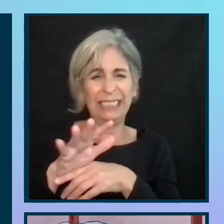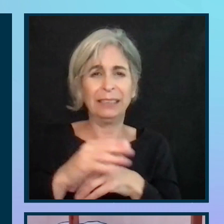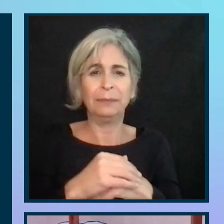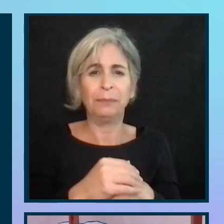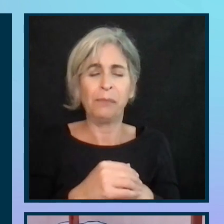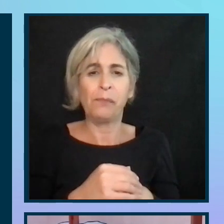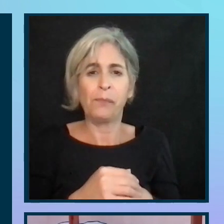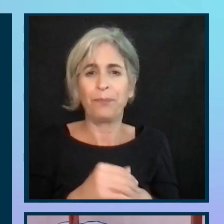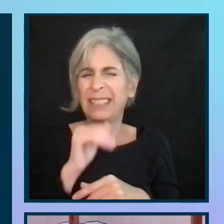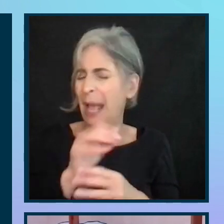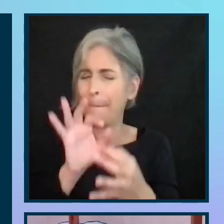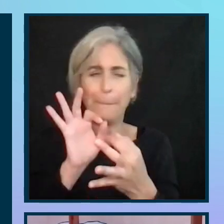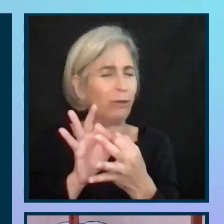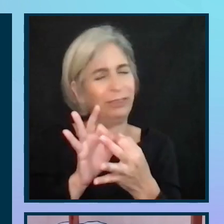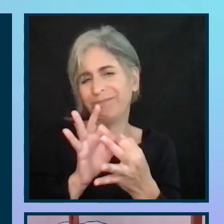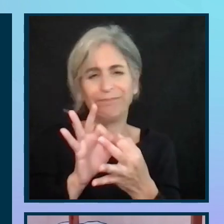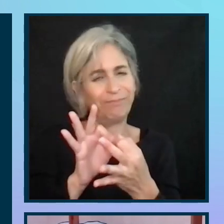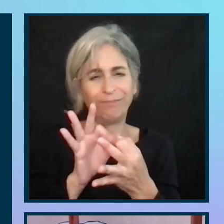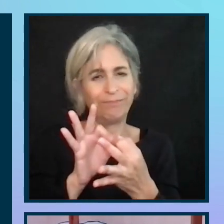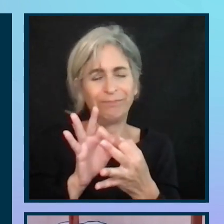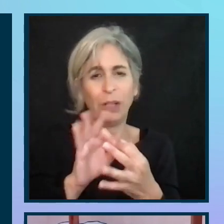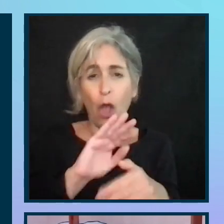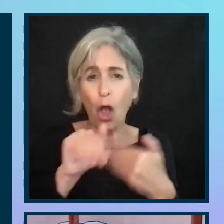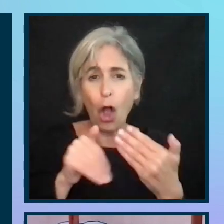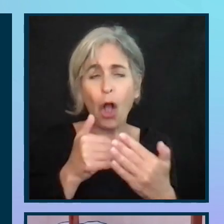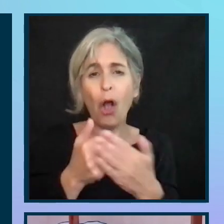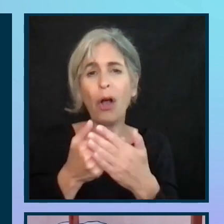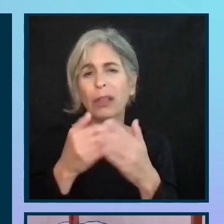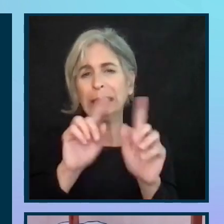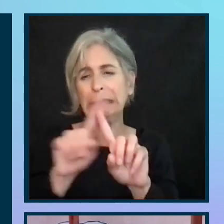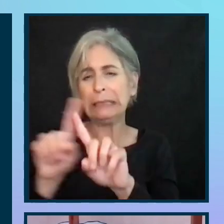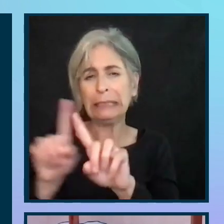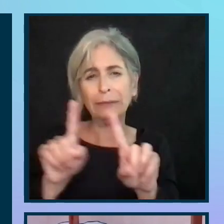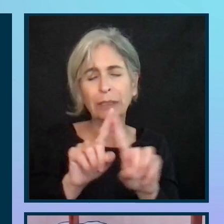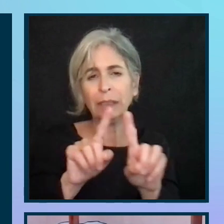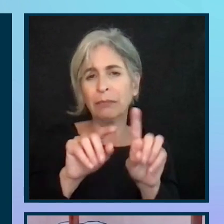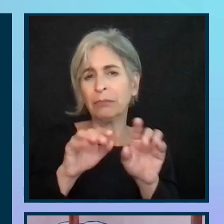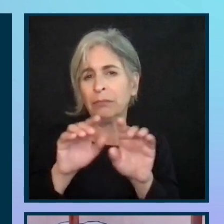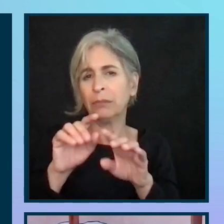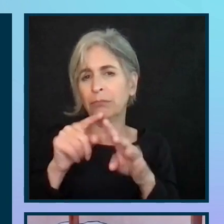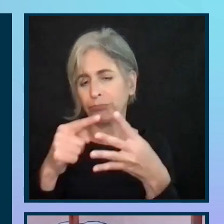It's not perfect, and they all, all these ways to test the screen reader experience kinda come with their own pros and cons,